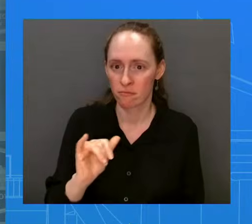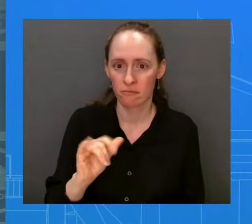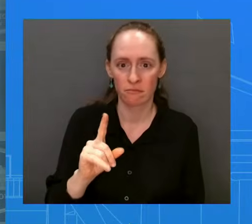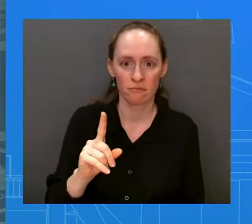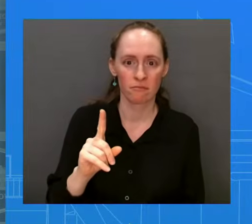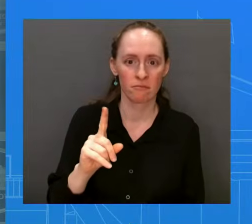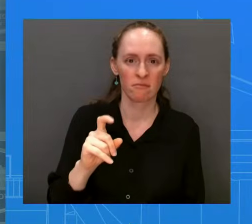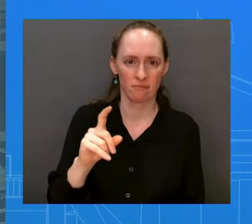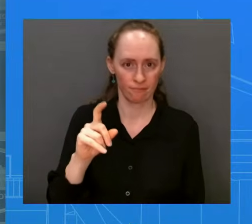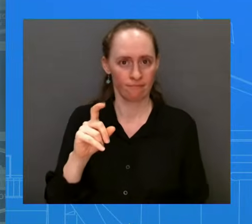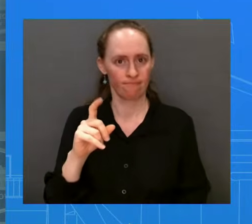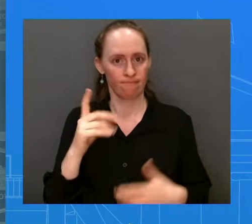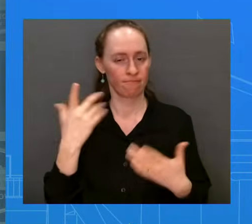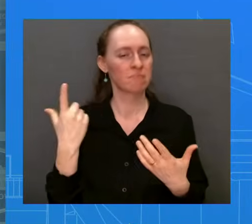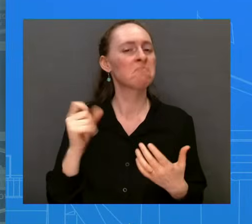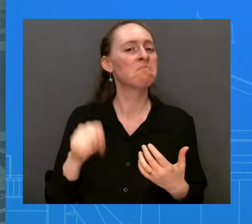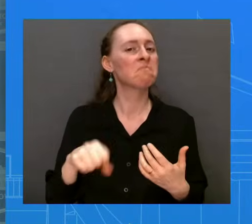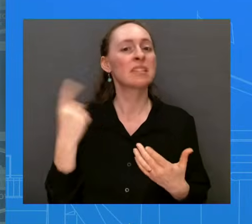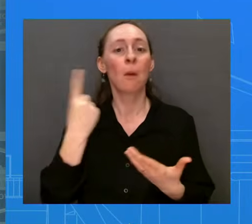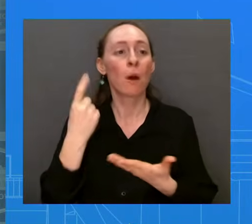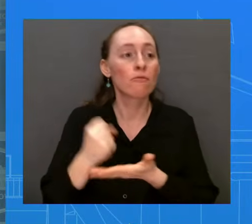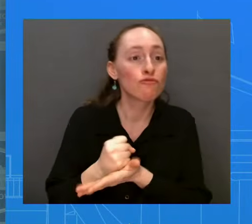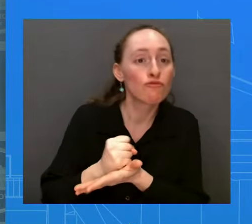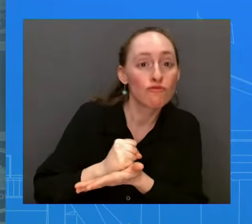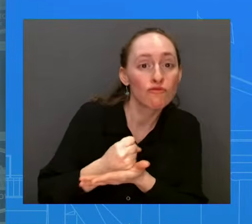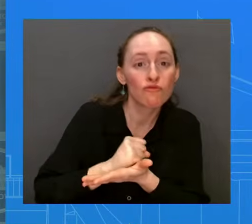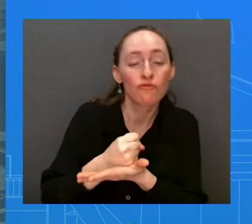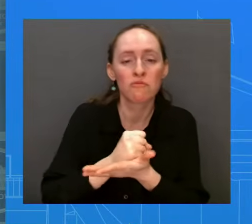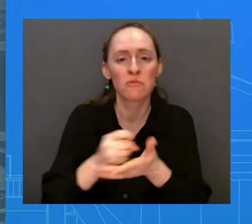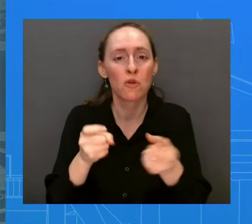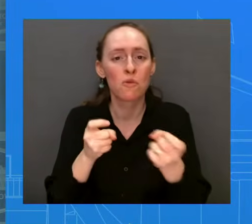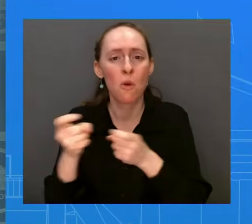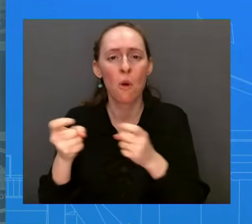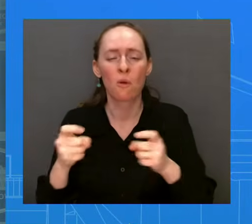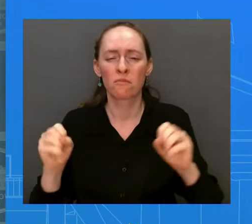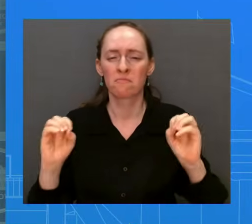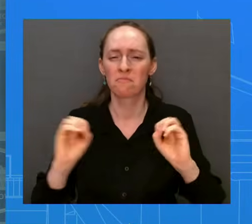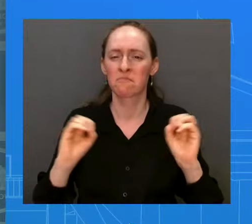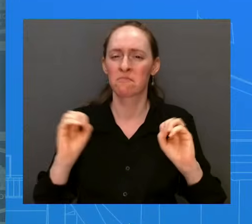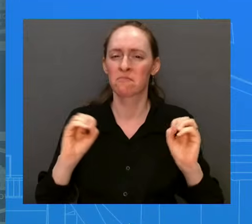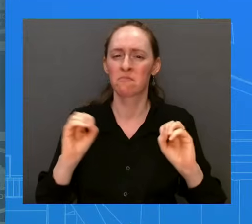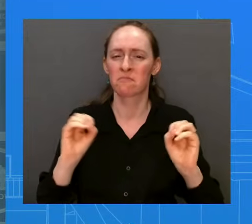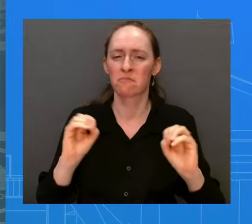by the prevailing winds. And maybe perhaps that's what the Prime Minister is talking about. I don't want to speak for him.